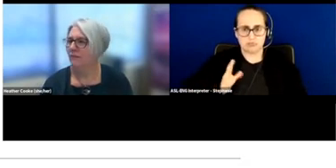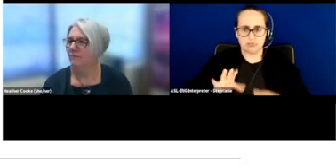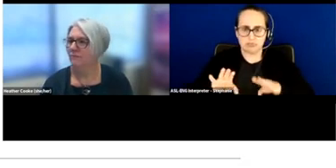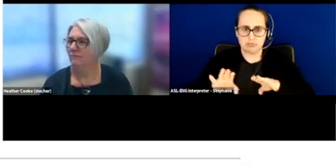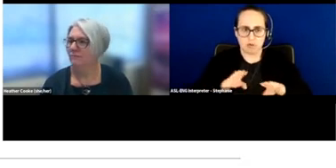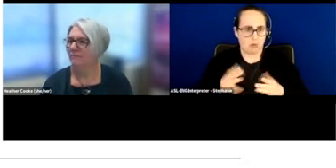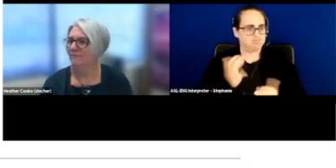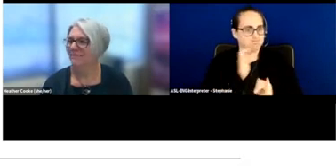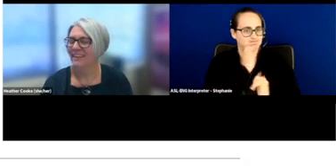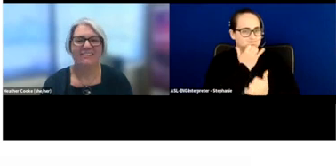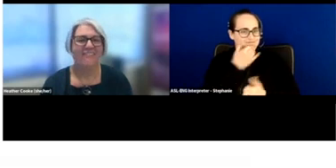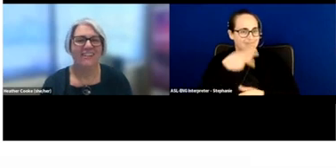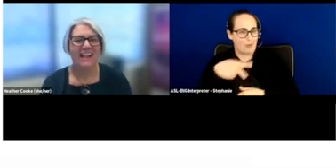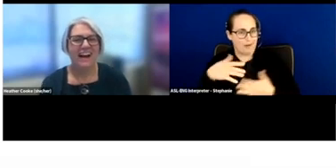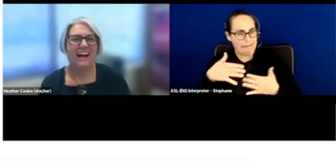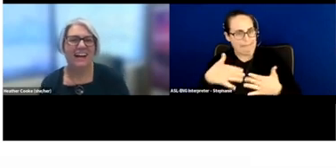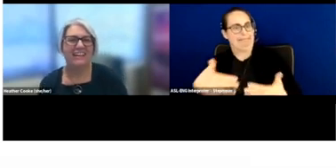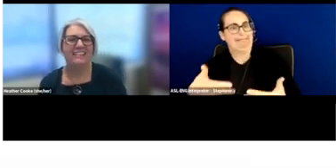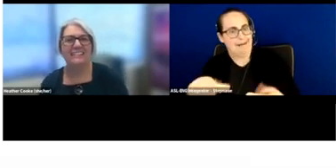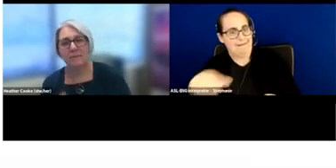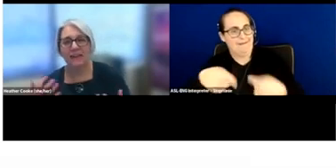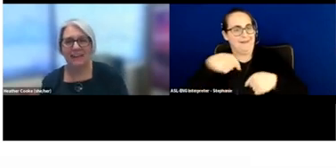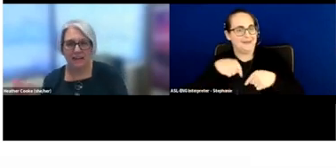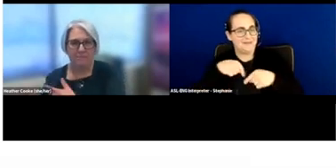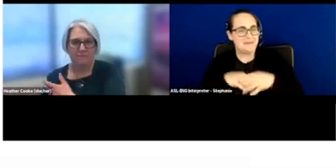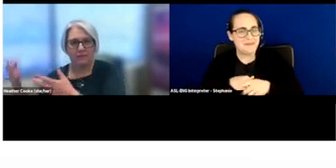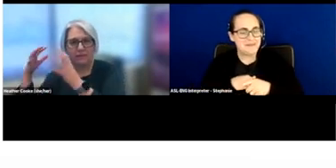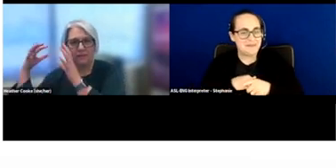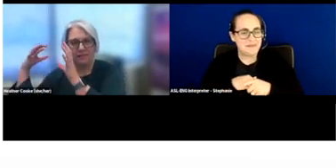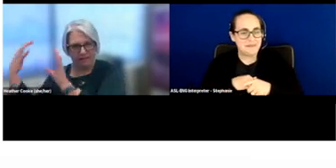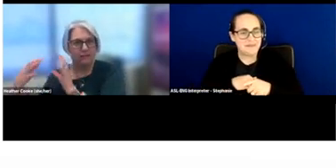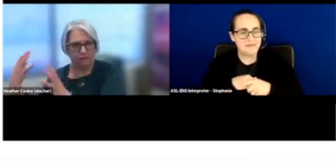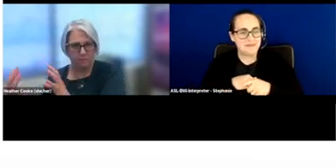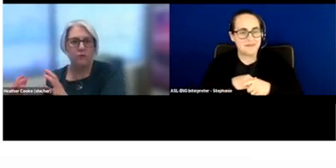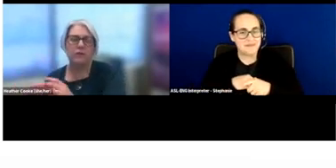but there we go. Skipping this, this exposure created this real